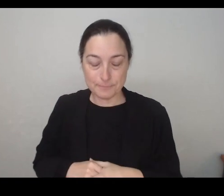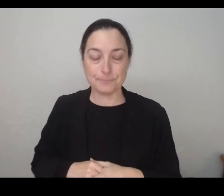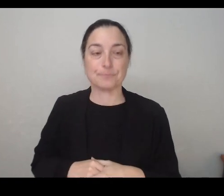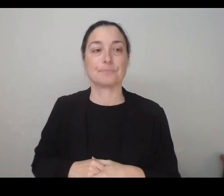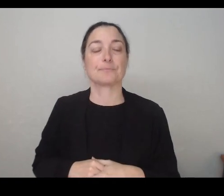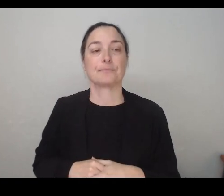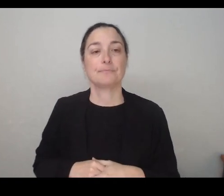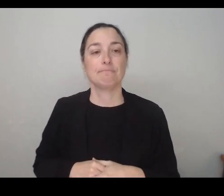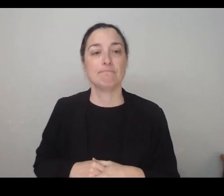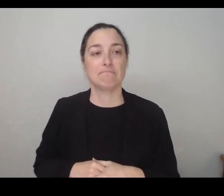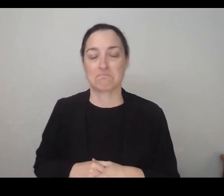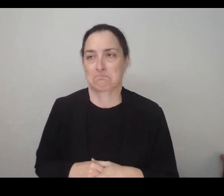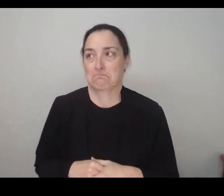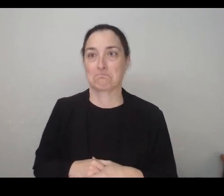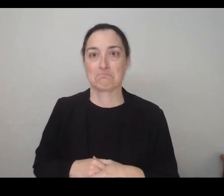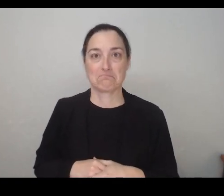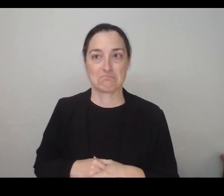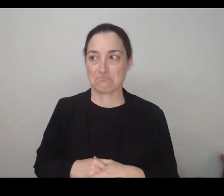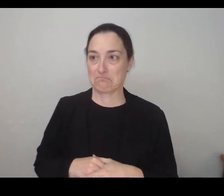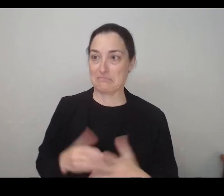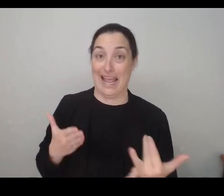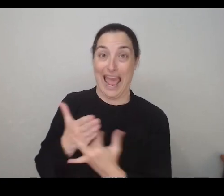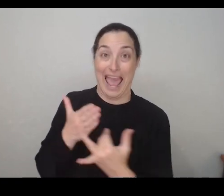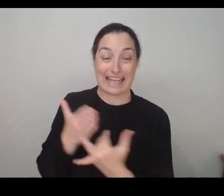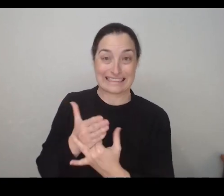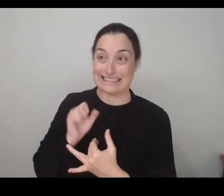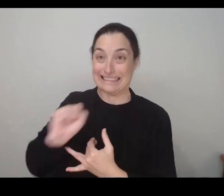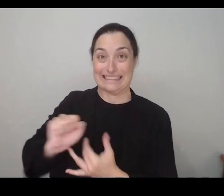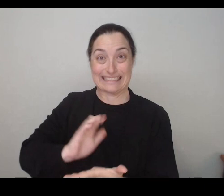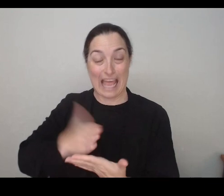We don't have access to his work, which are kept in European museum,